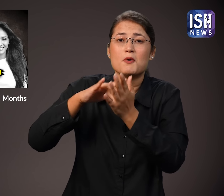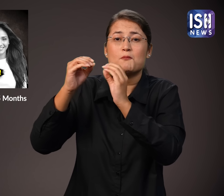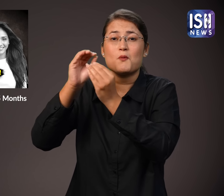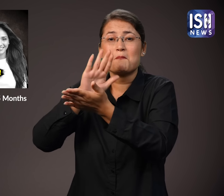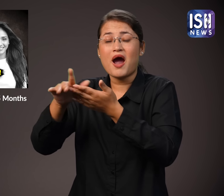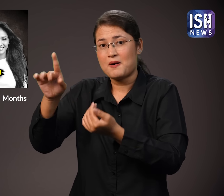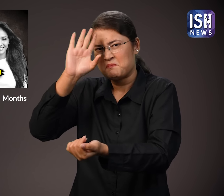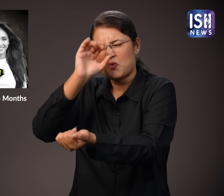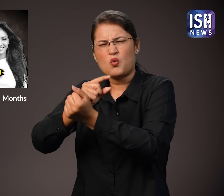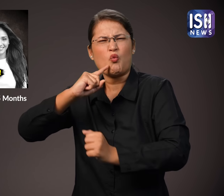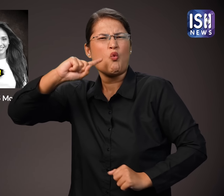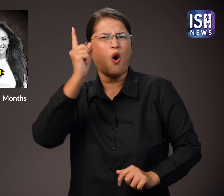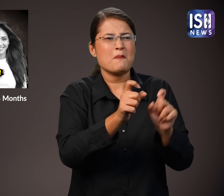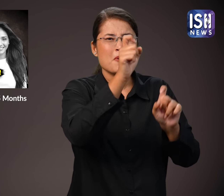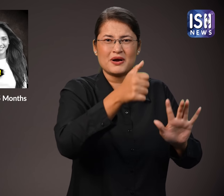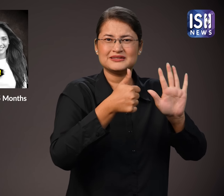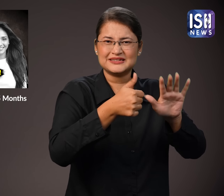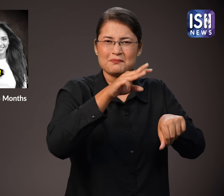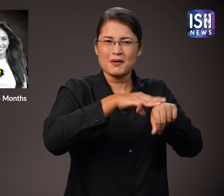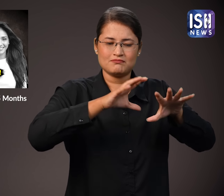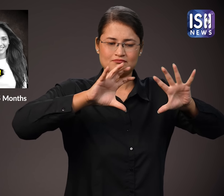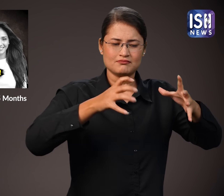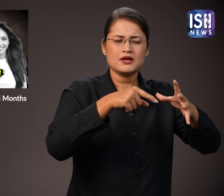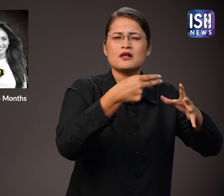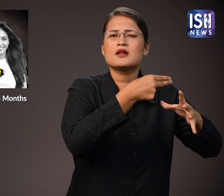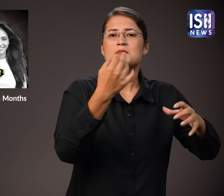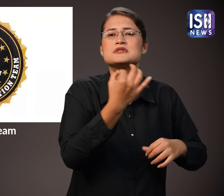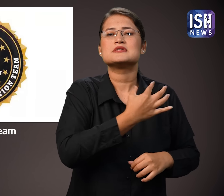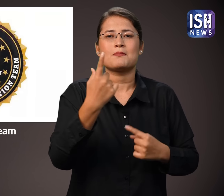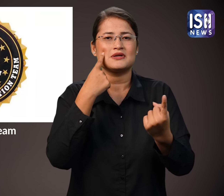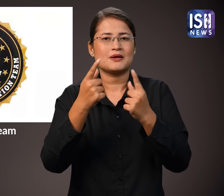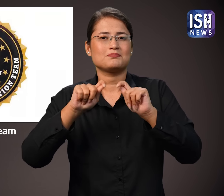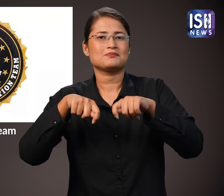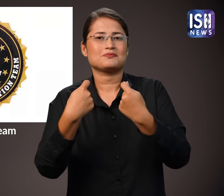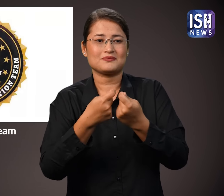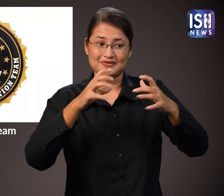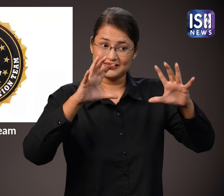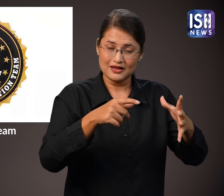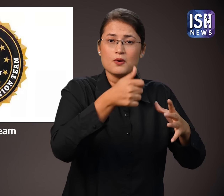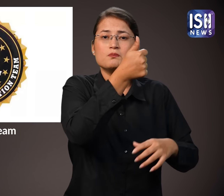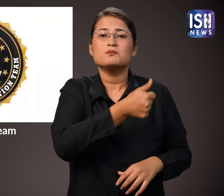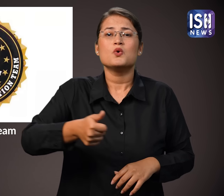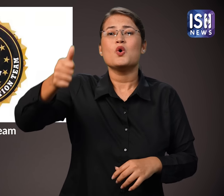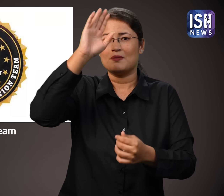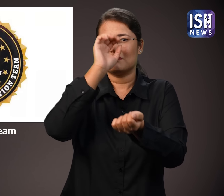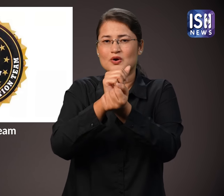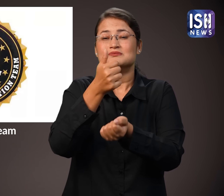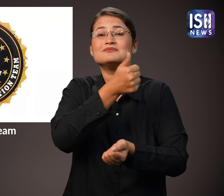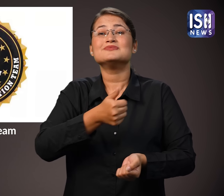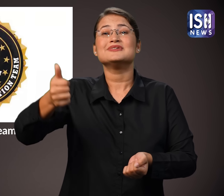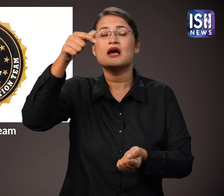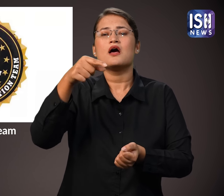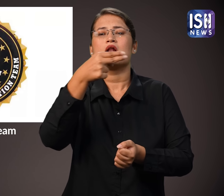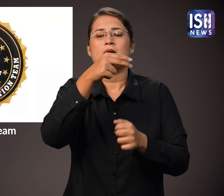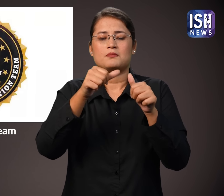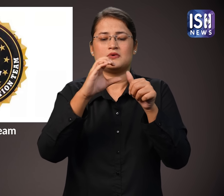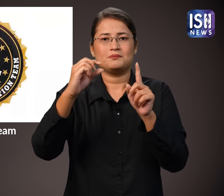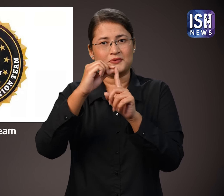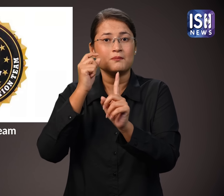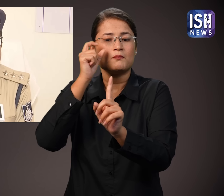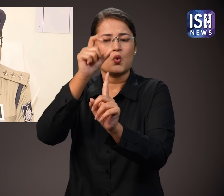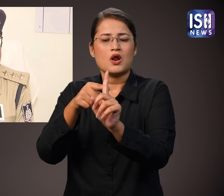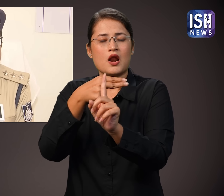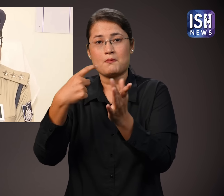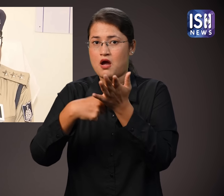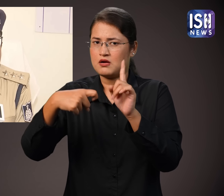Bhopal Police formed a six-member Special Investigation Team (SIT) led by ACP Rajnish Kashyap.